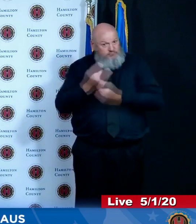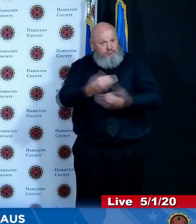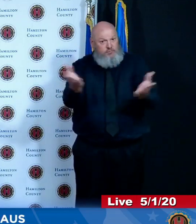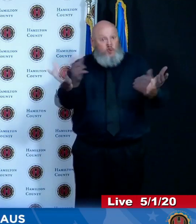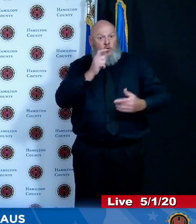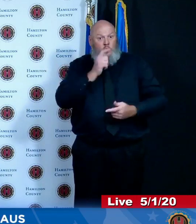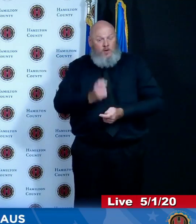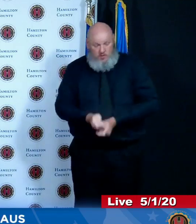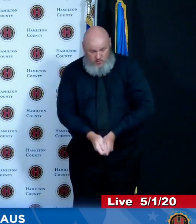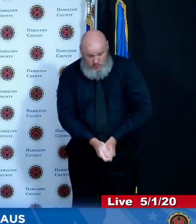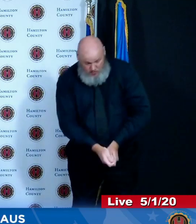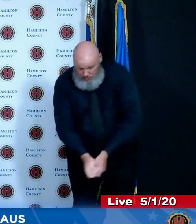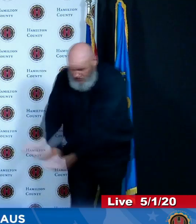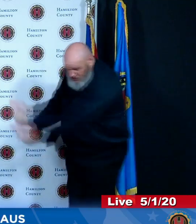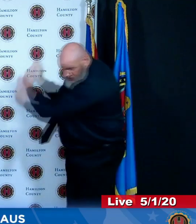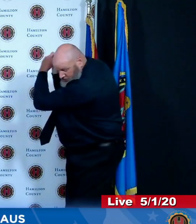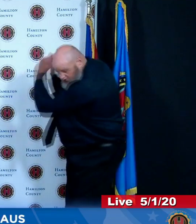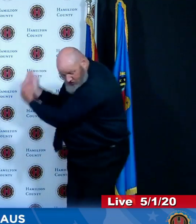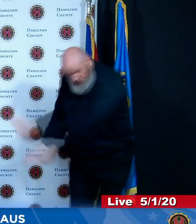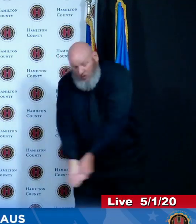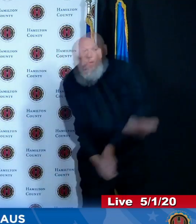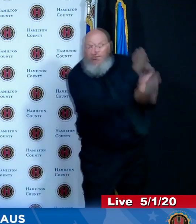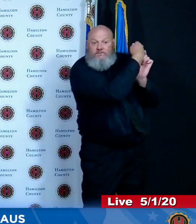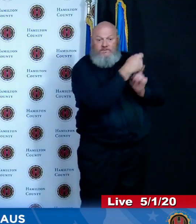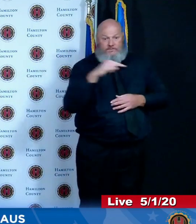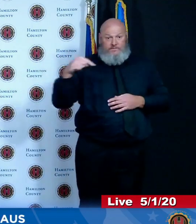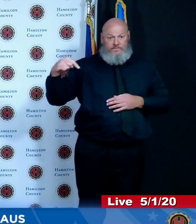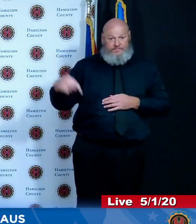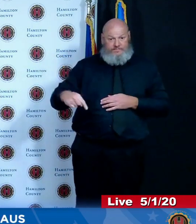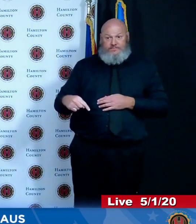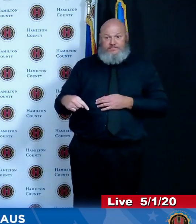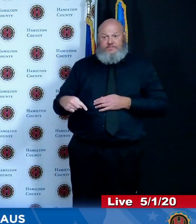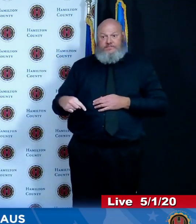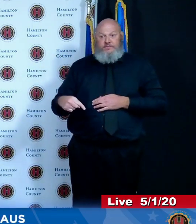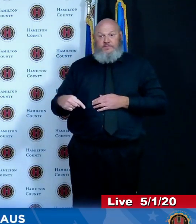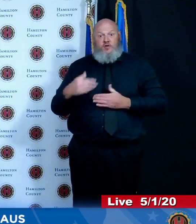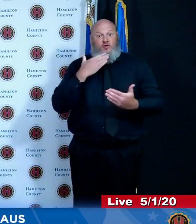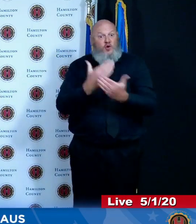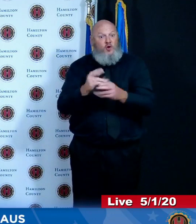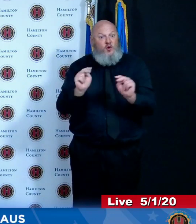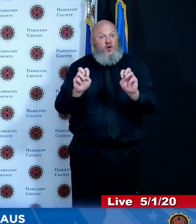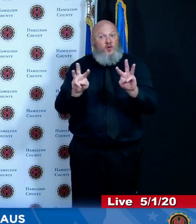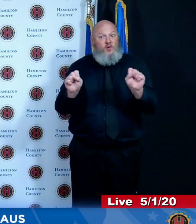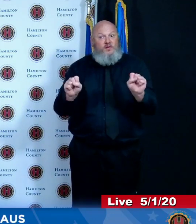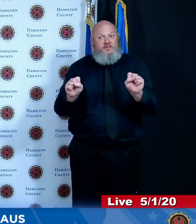great parts of Hamilton County will reopen all six of its golf courses today